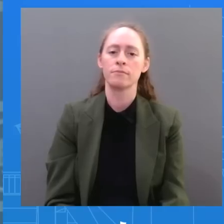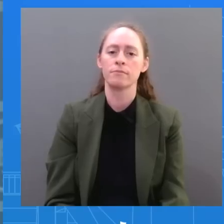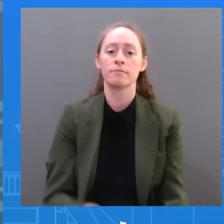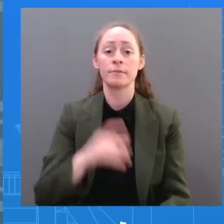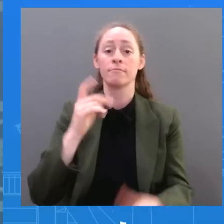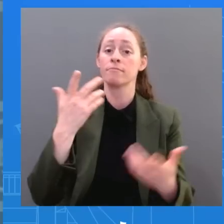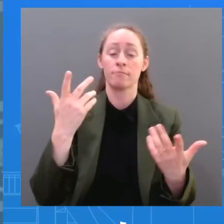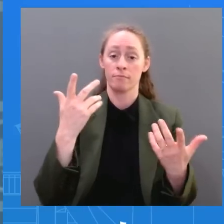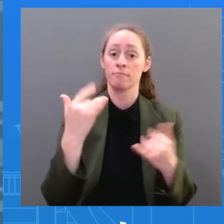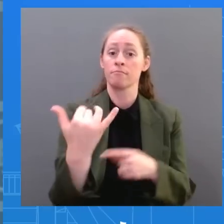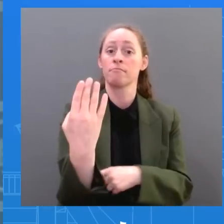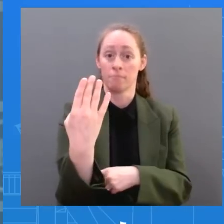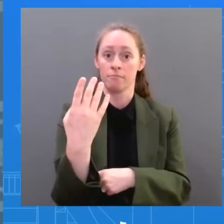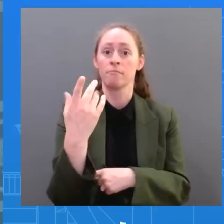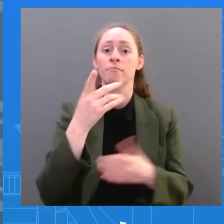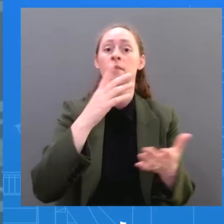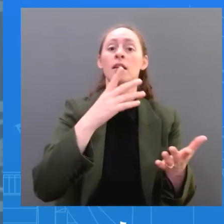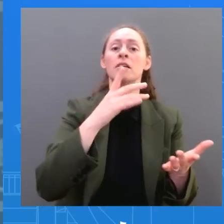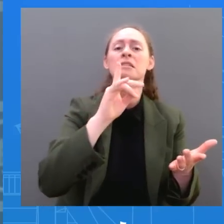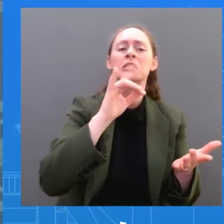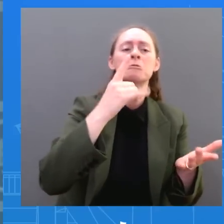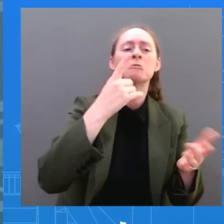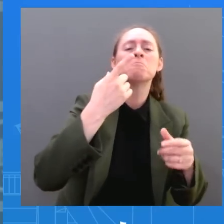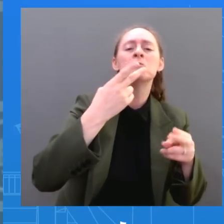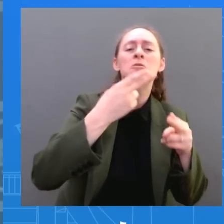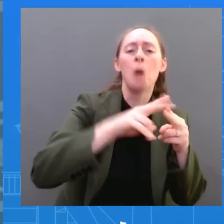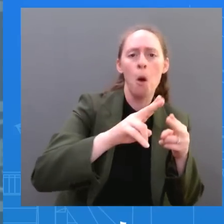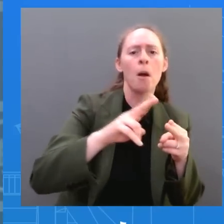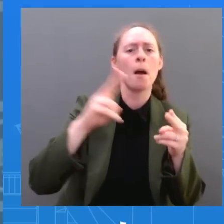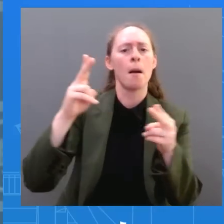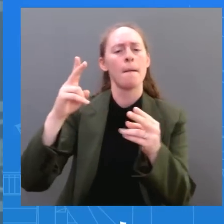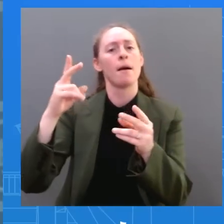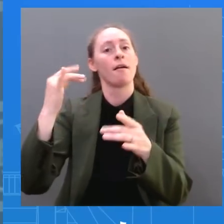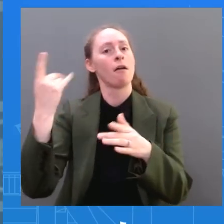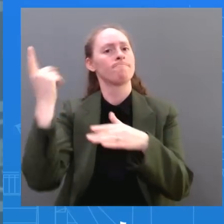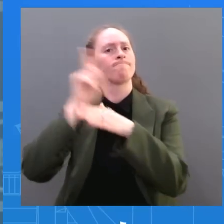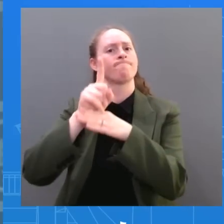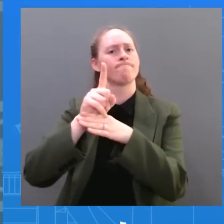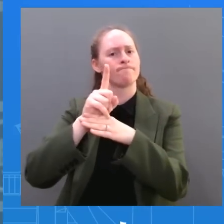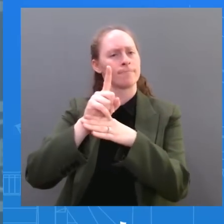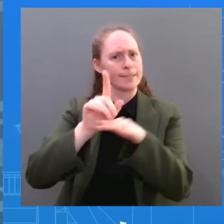you know, he got on stage and wanted to give an update. He actually, if you remember, he gave an update